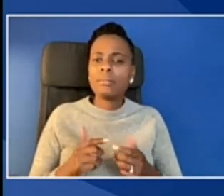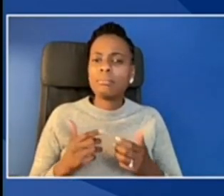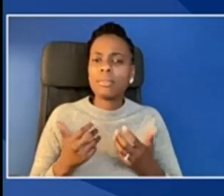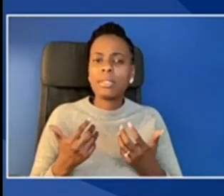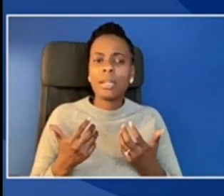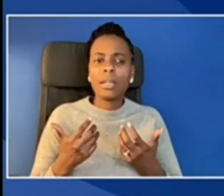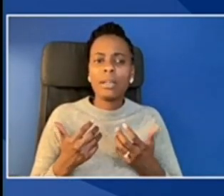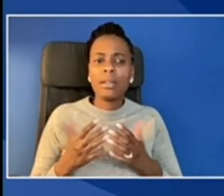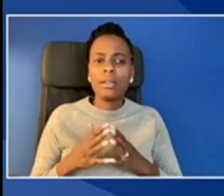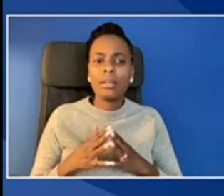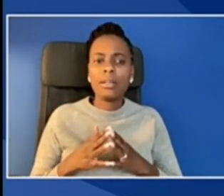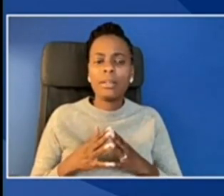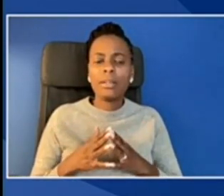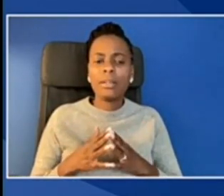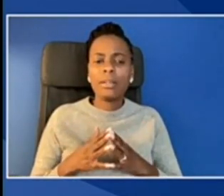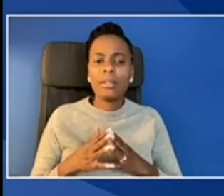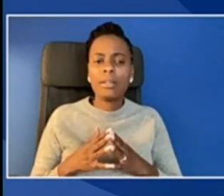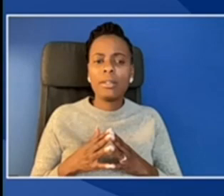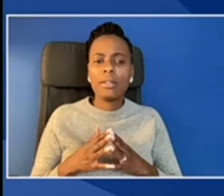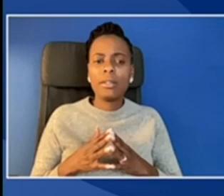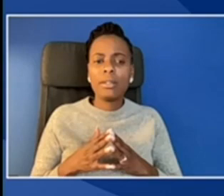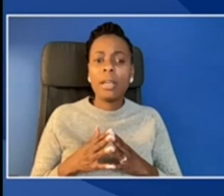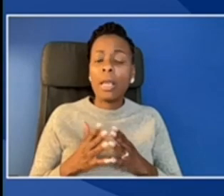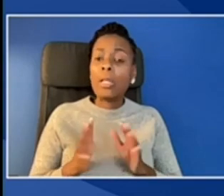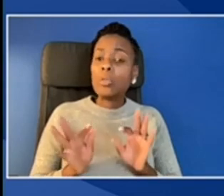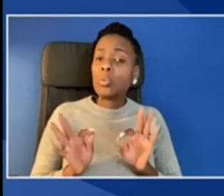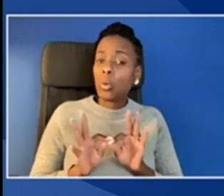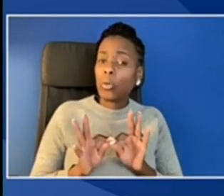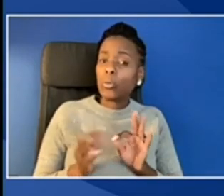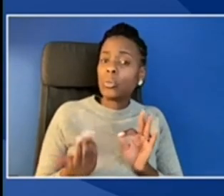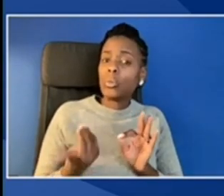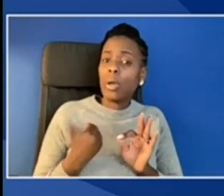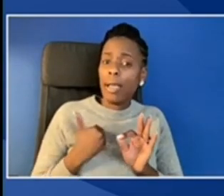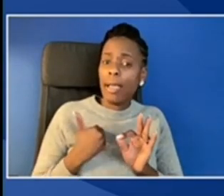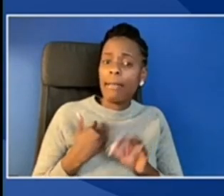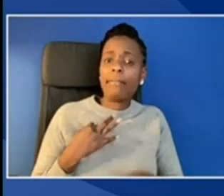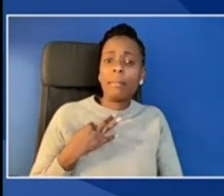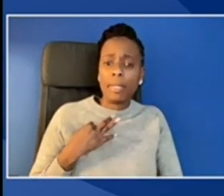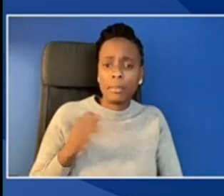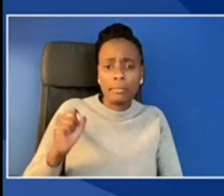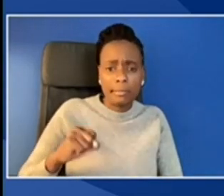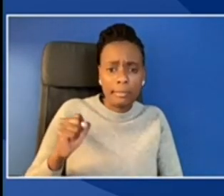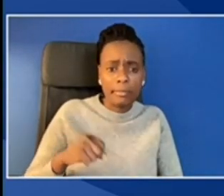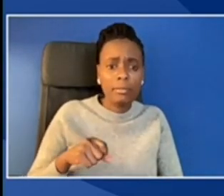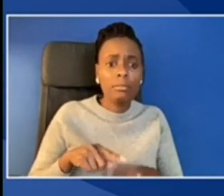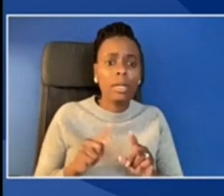it is worth having an application. And administratively, I don't think it